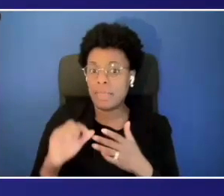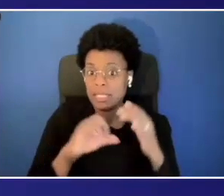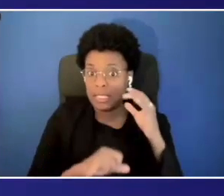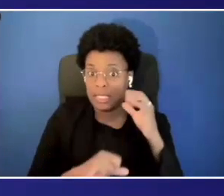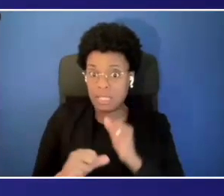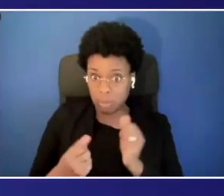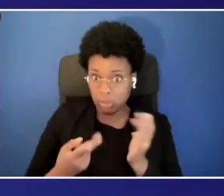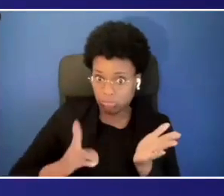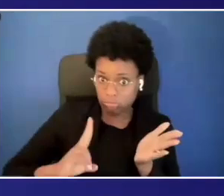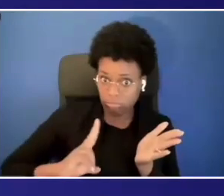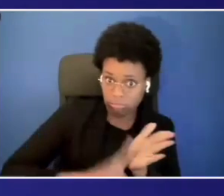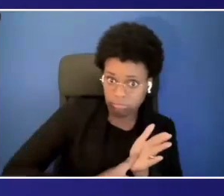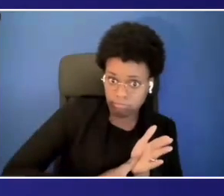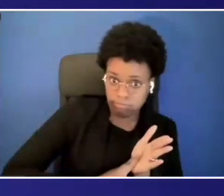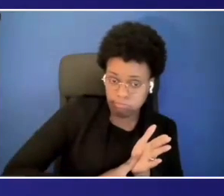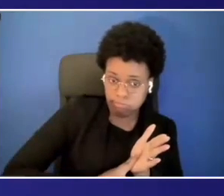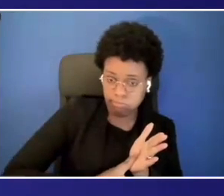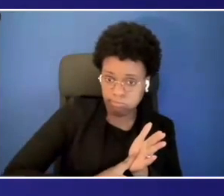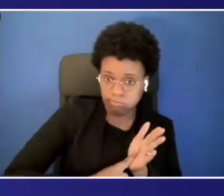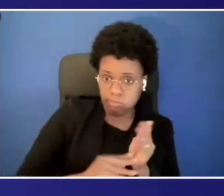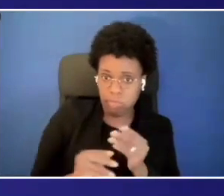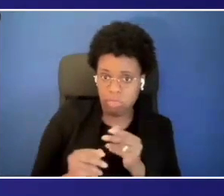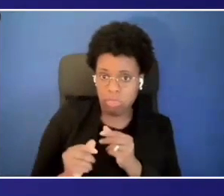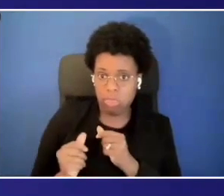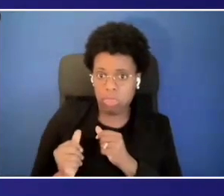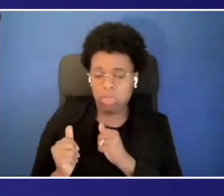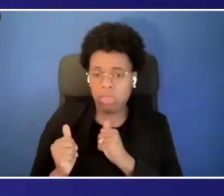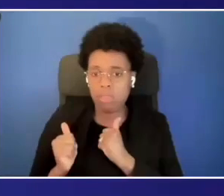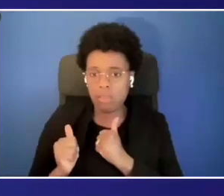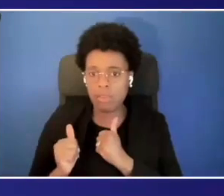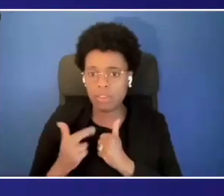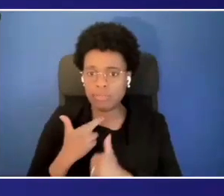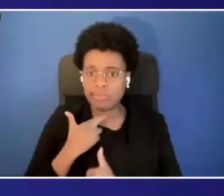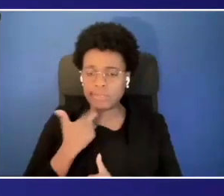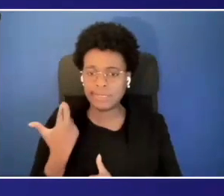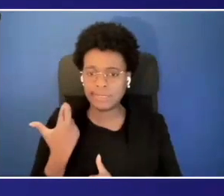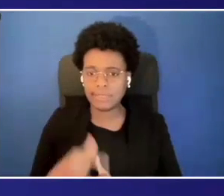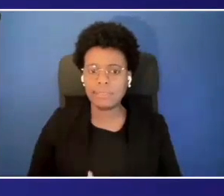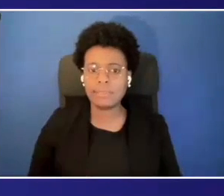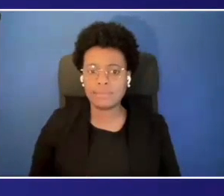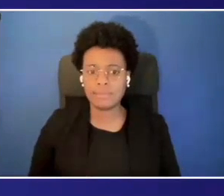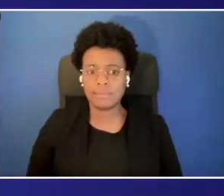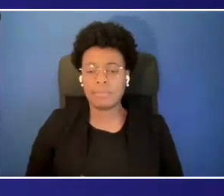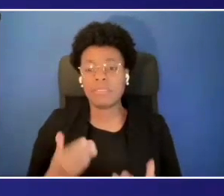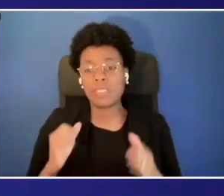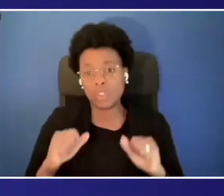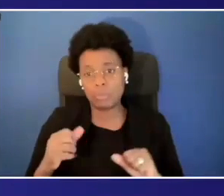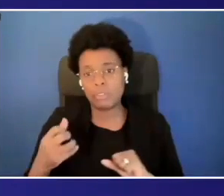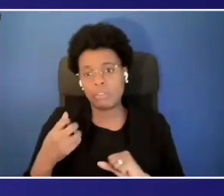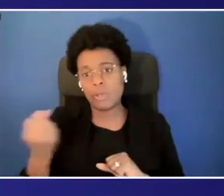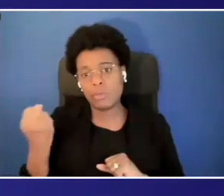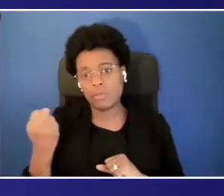Are, are at state or, you know, being challenged might be revoked.